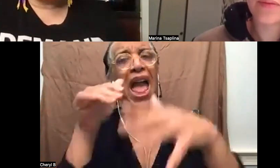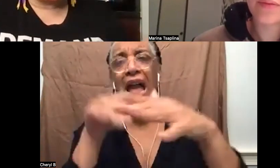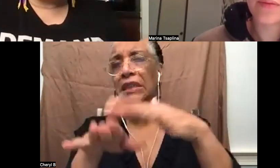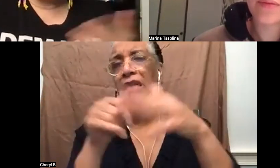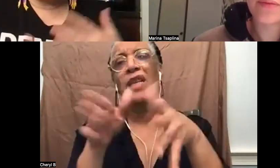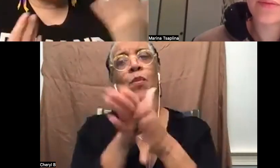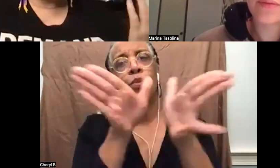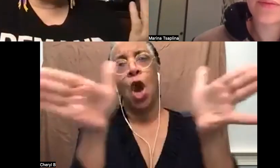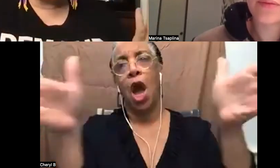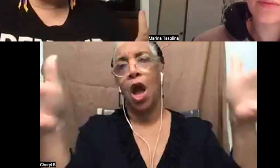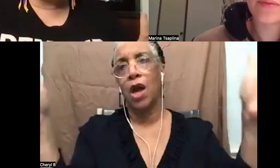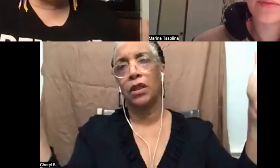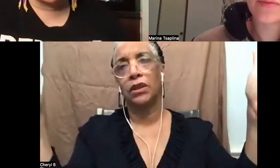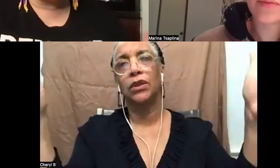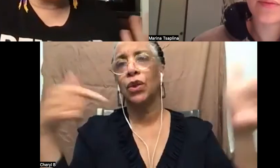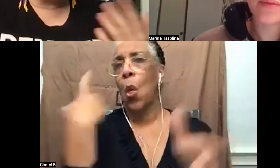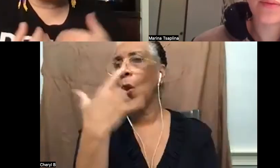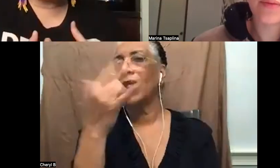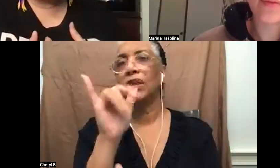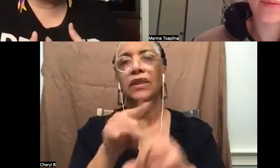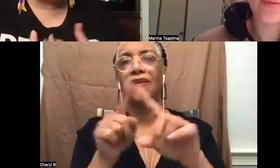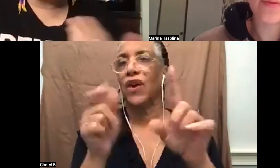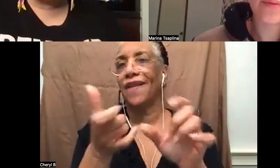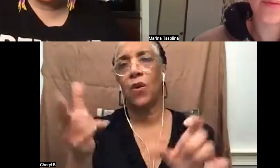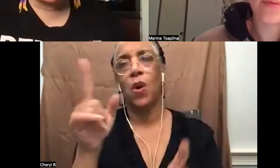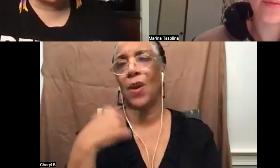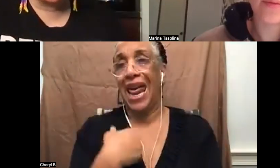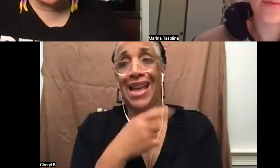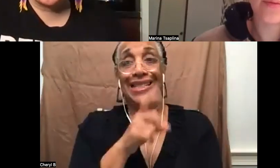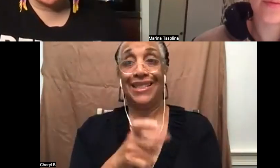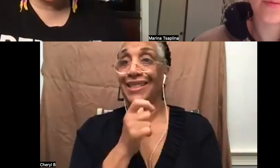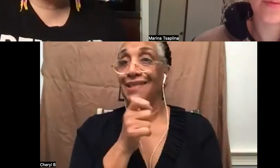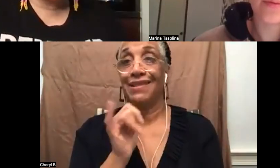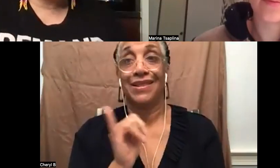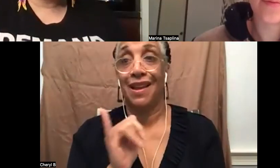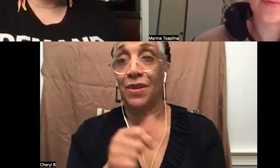That is going to look different for everyone. What I need will not be the same as someone else.